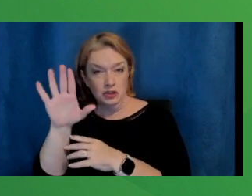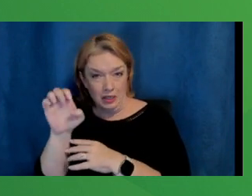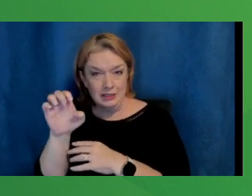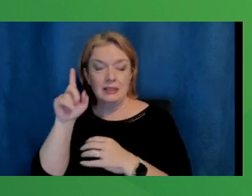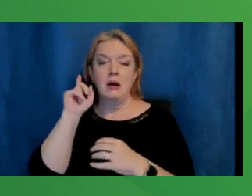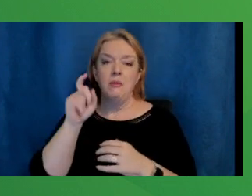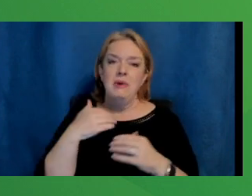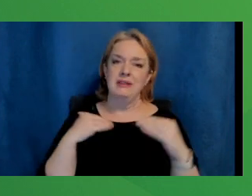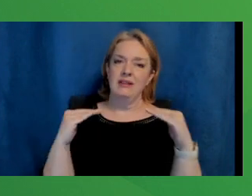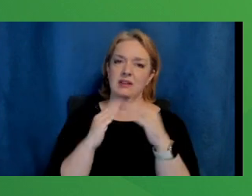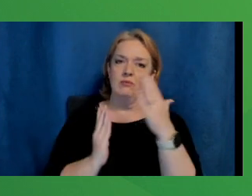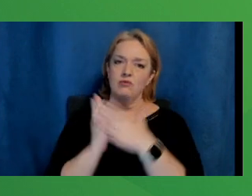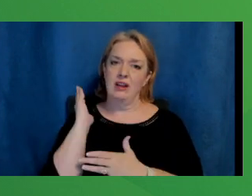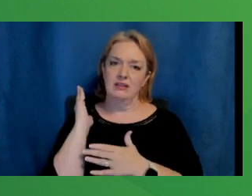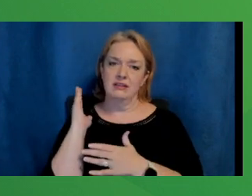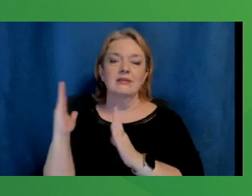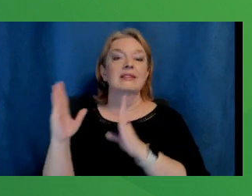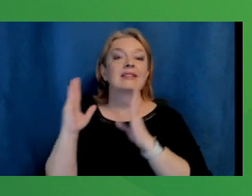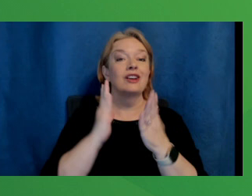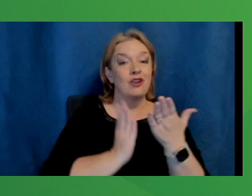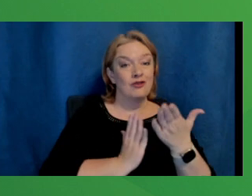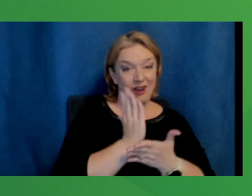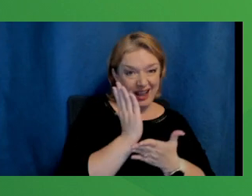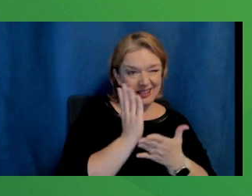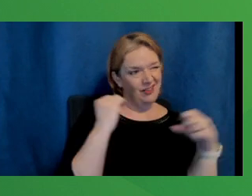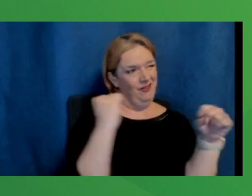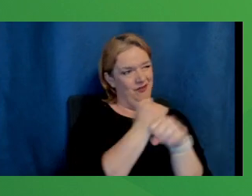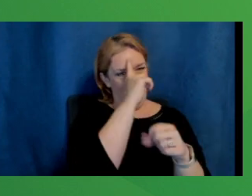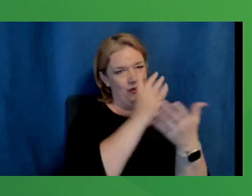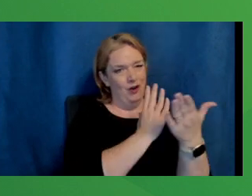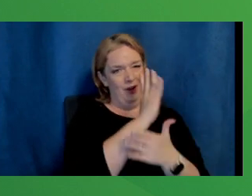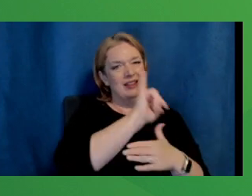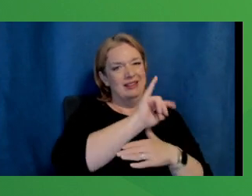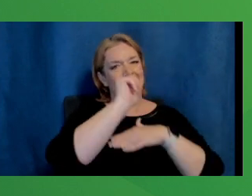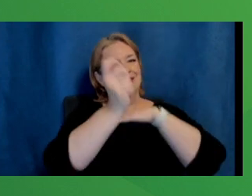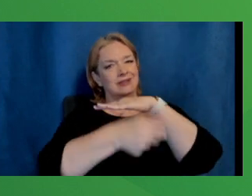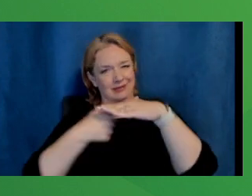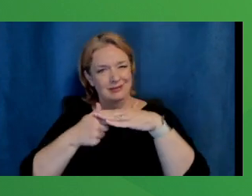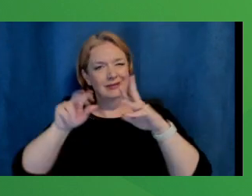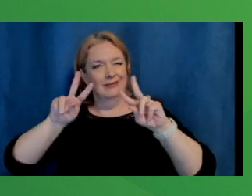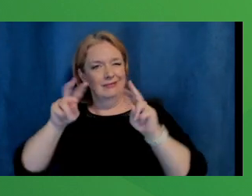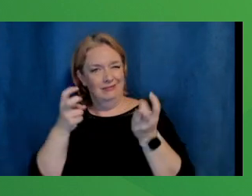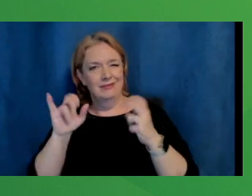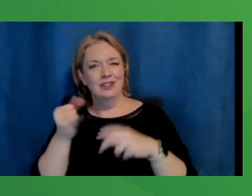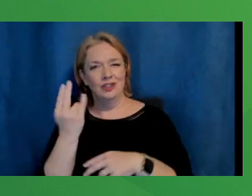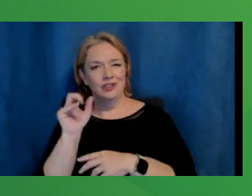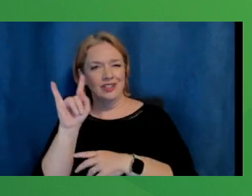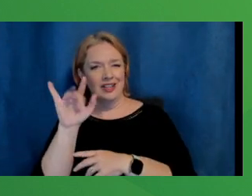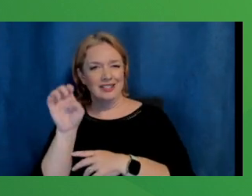for your rights is a part of justice. So, after we figured out what justice meant to us, we then